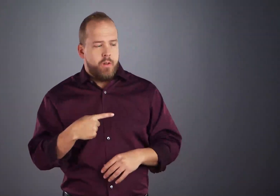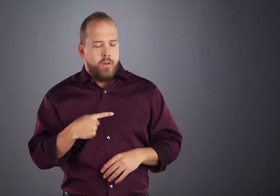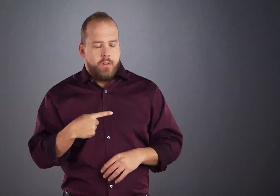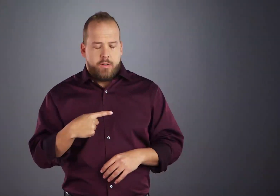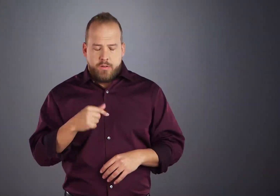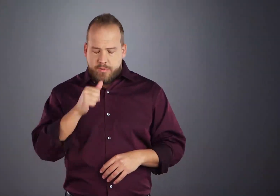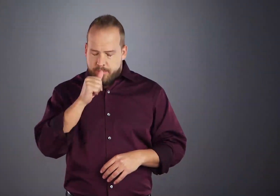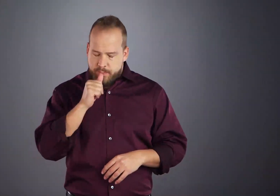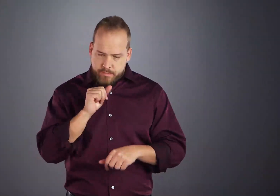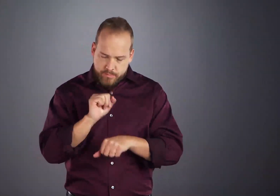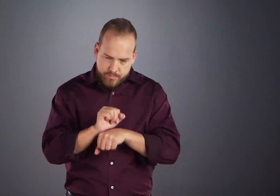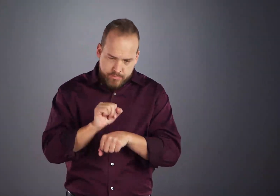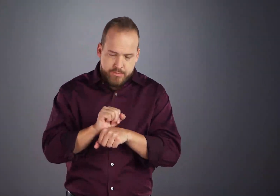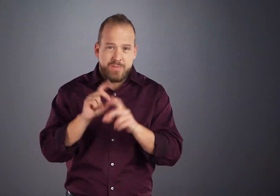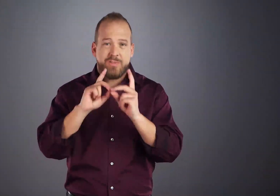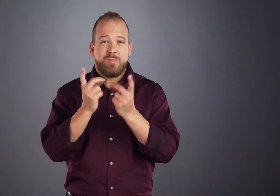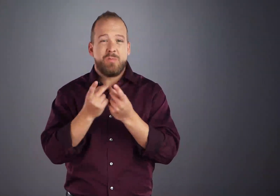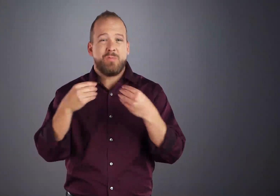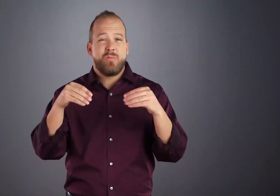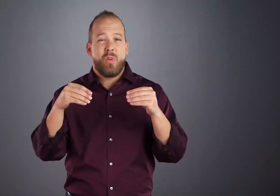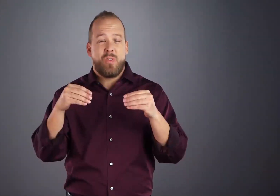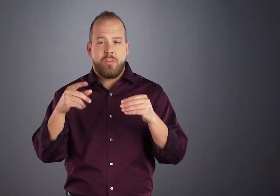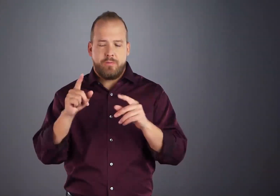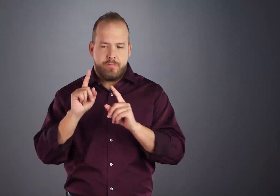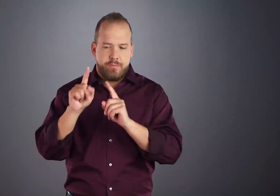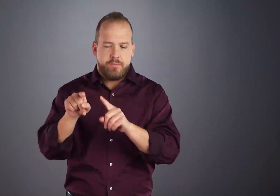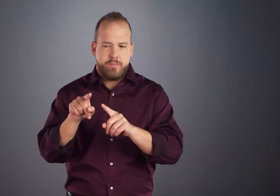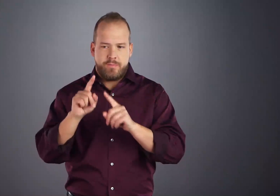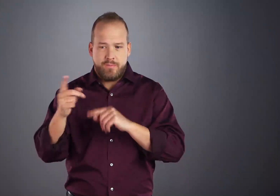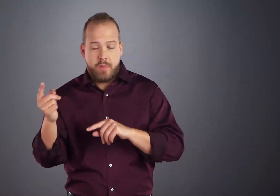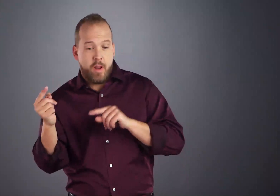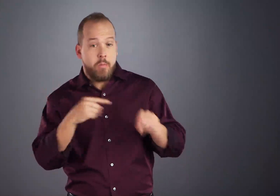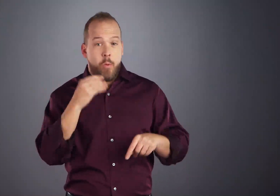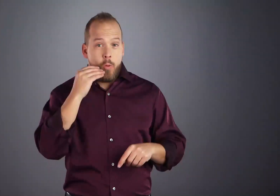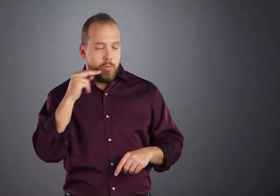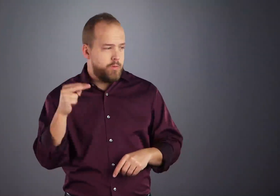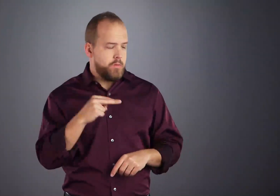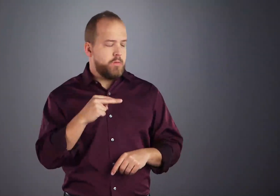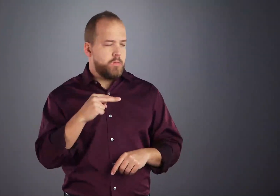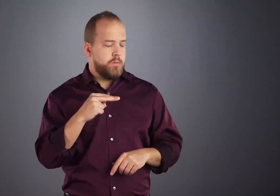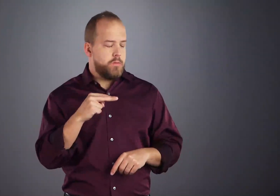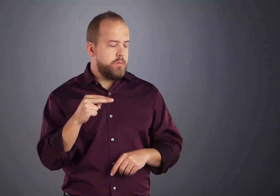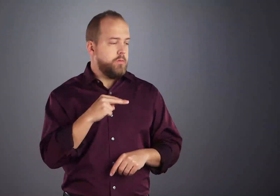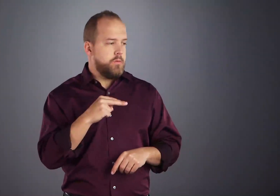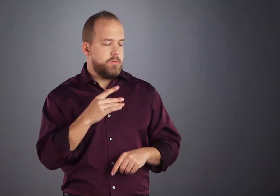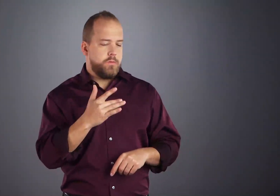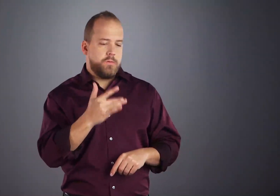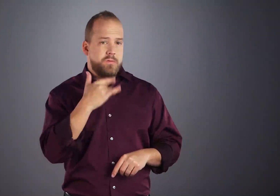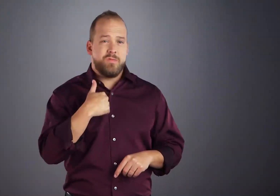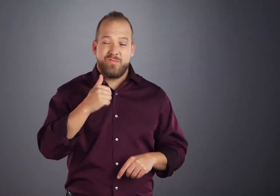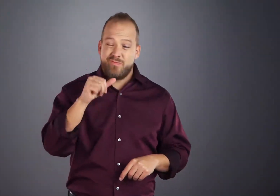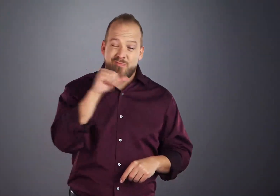My wife began to work in a department store, coming home exhausted to find me drunk.